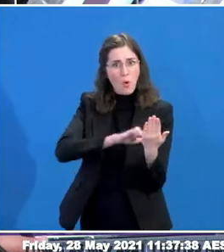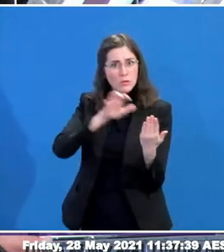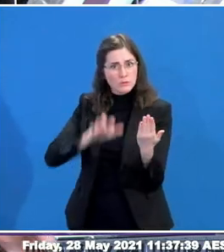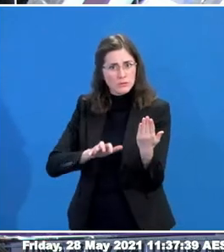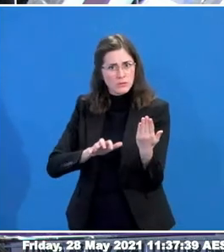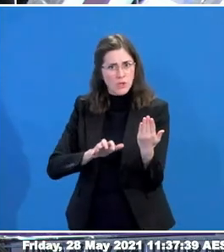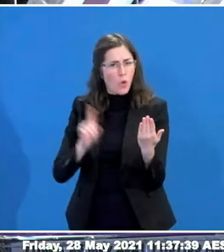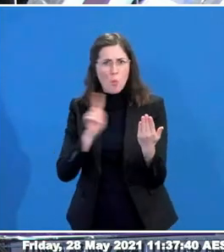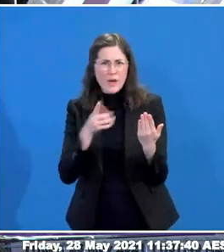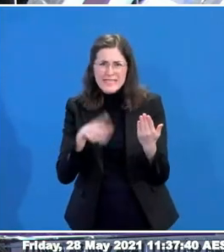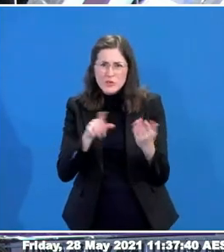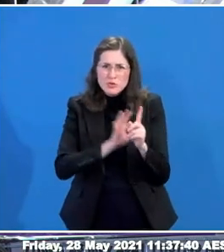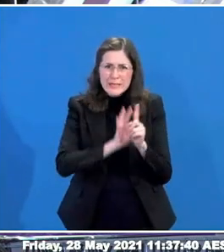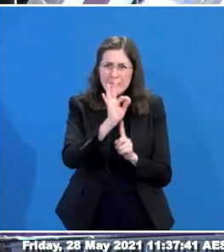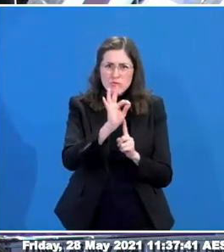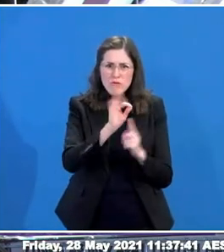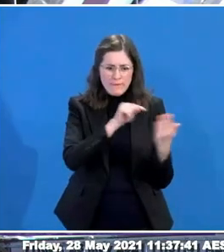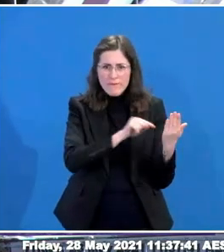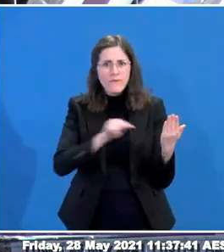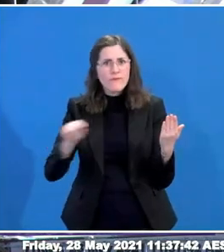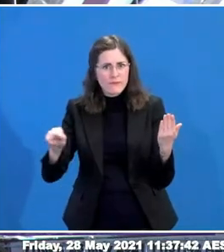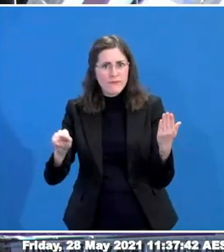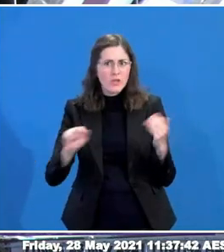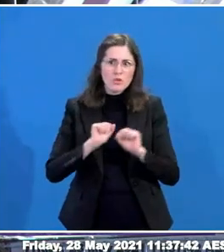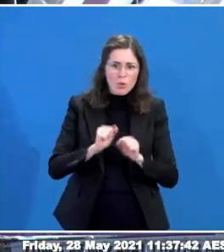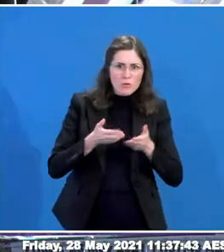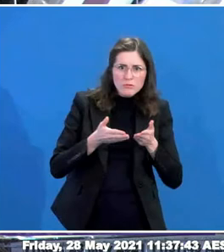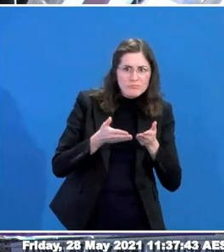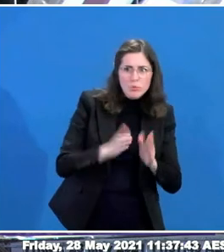respect to changing any of Sunnyfield's operating policies and processes.